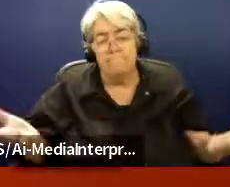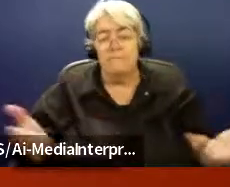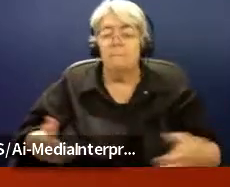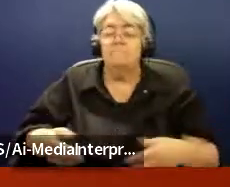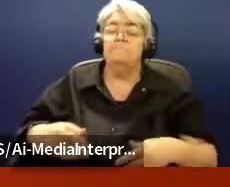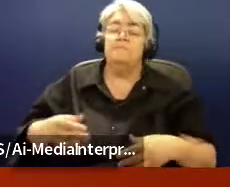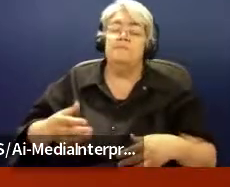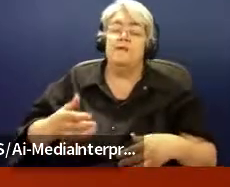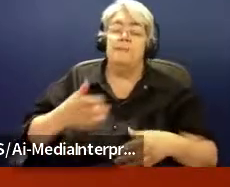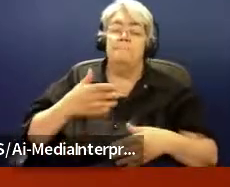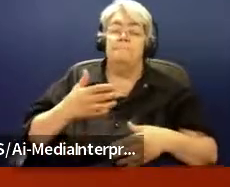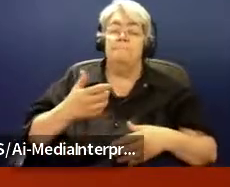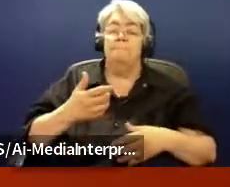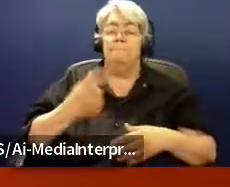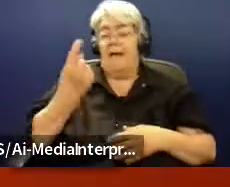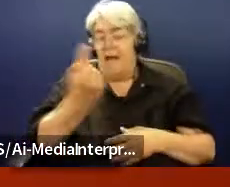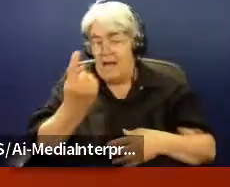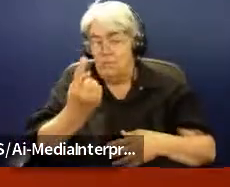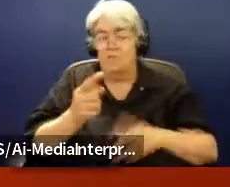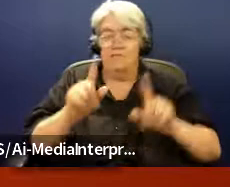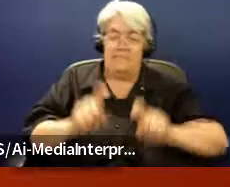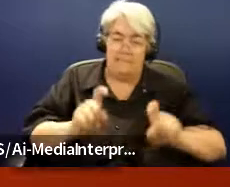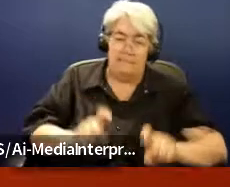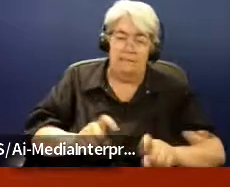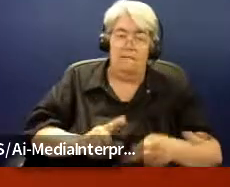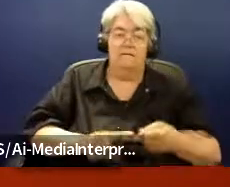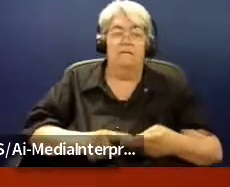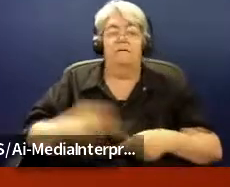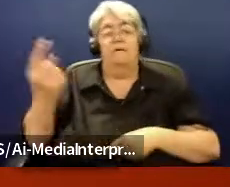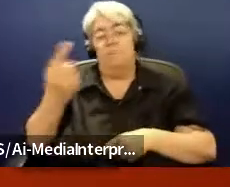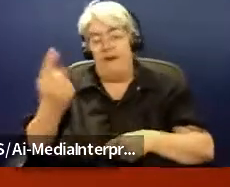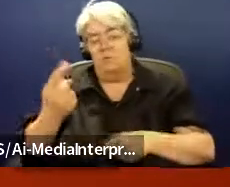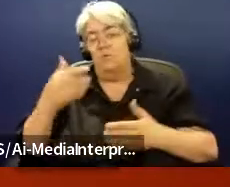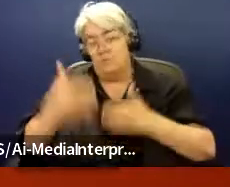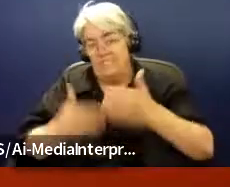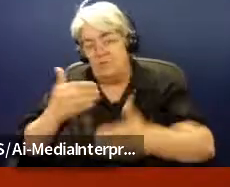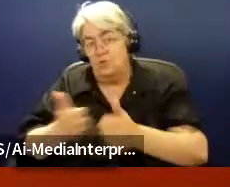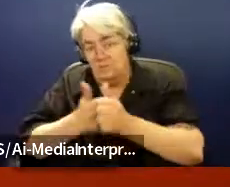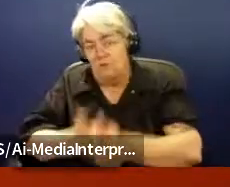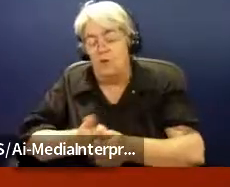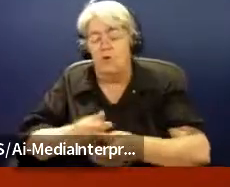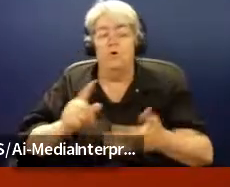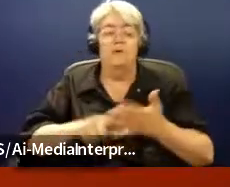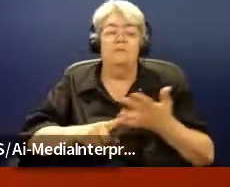content and user interface is fully accessible. You have manual testing, plan and management procedures,